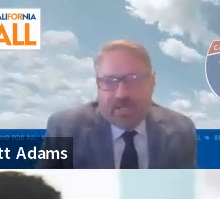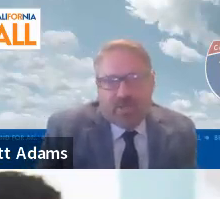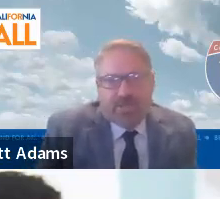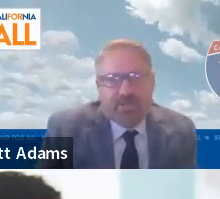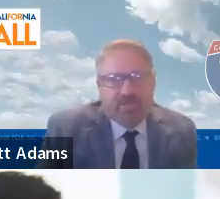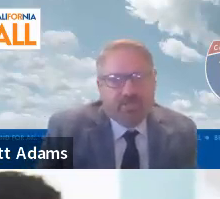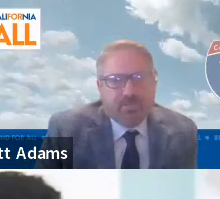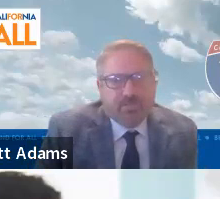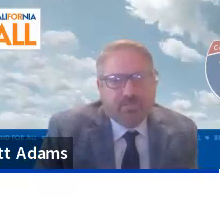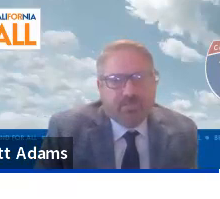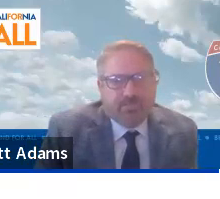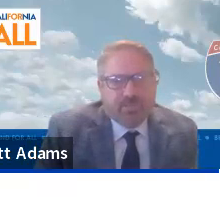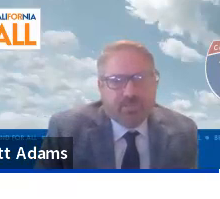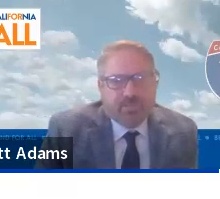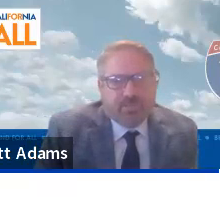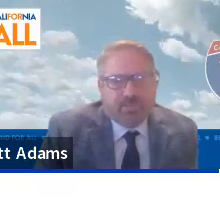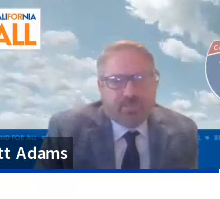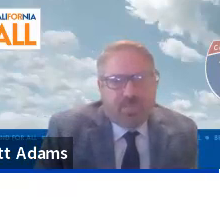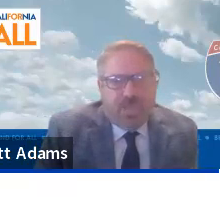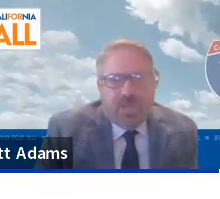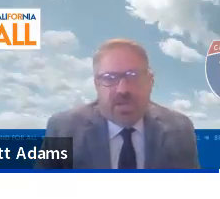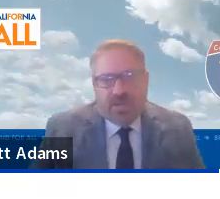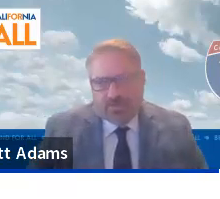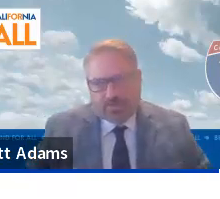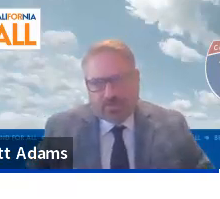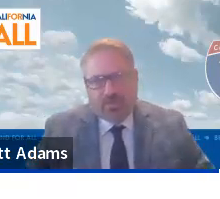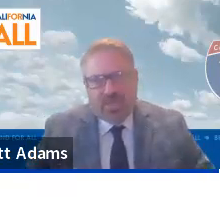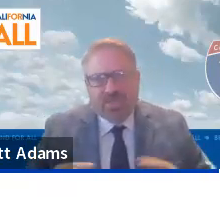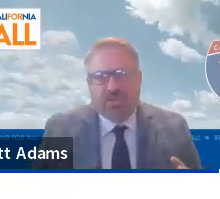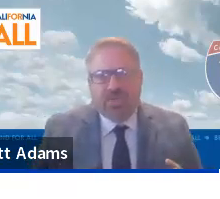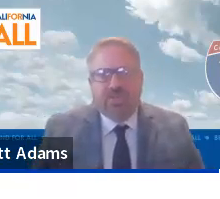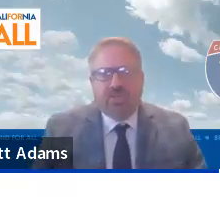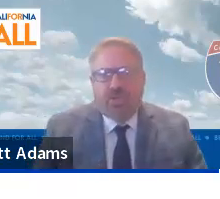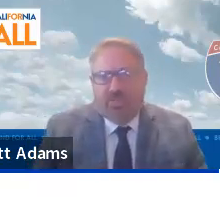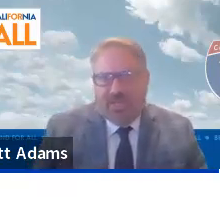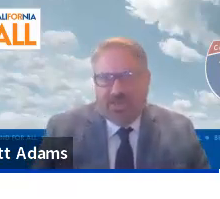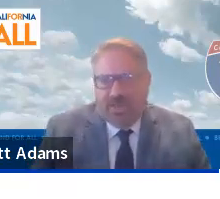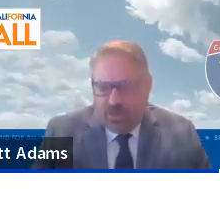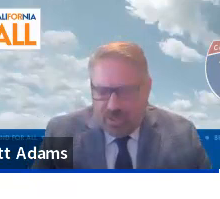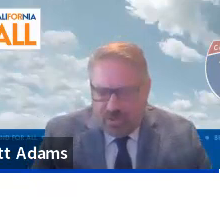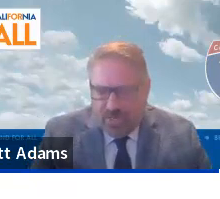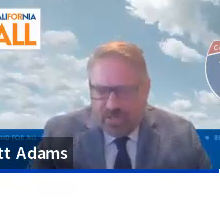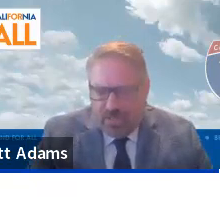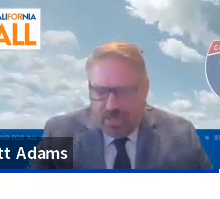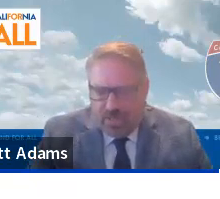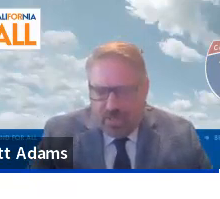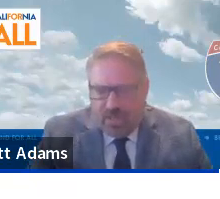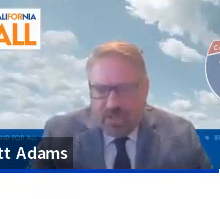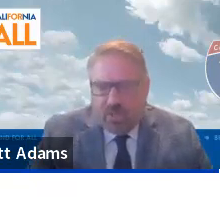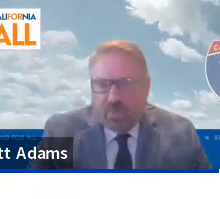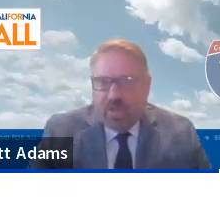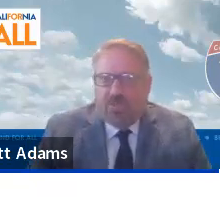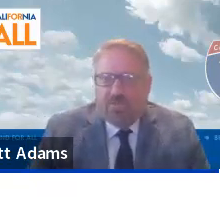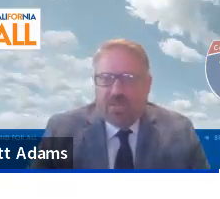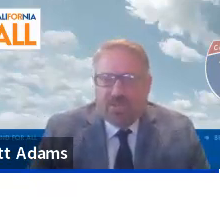slide, please. Now, in terms of the scope of engagement you hear that number about 50,000